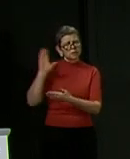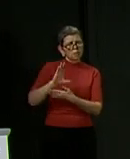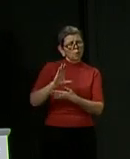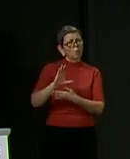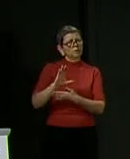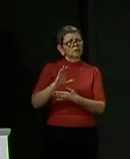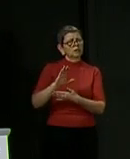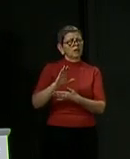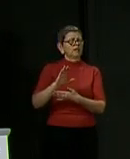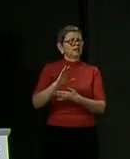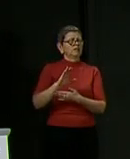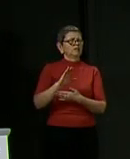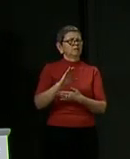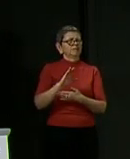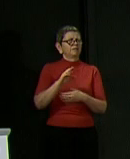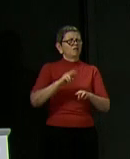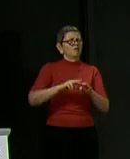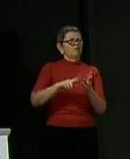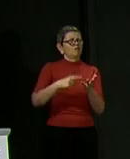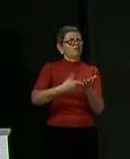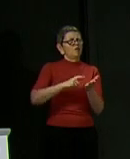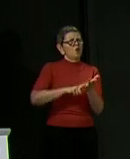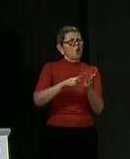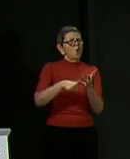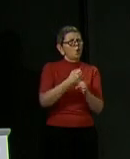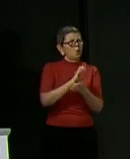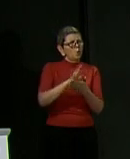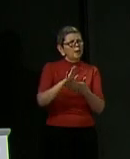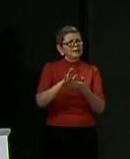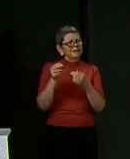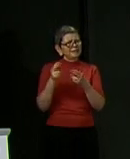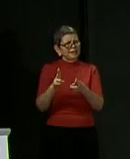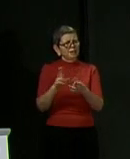Scots at home for however long it takes? Or do you have any worries that the UK-wide Government